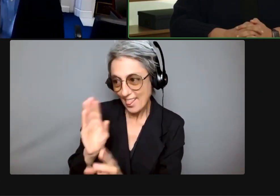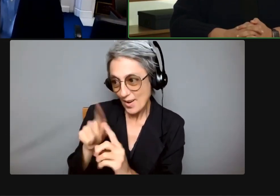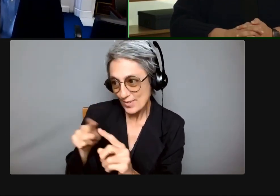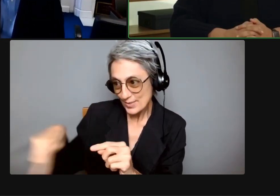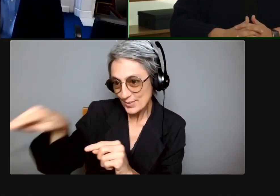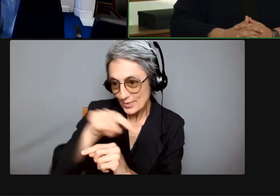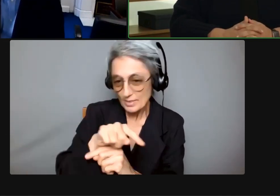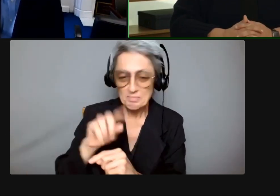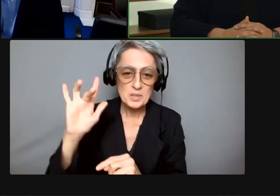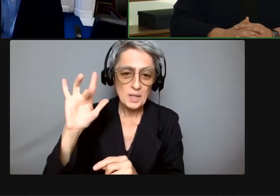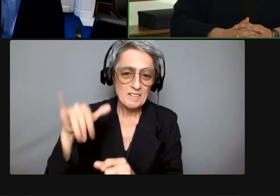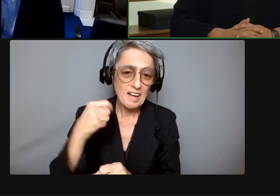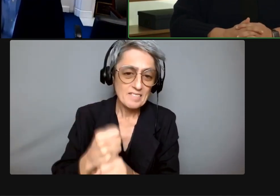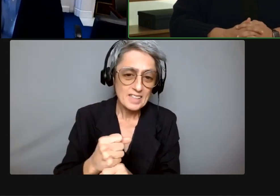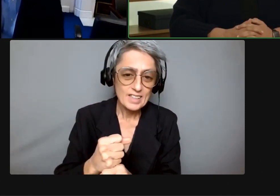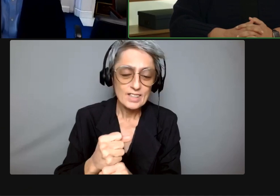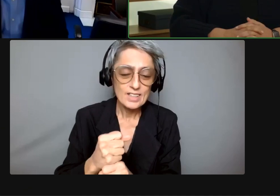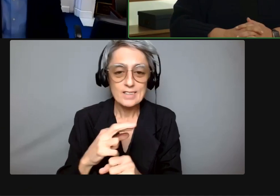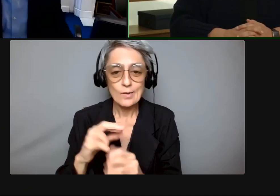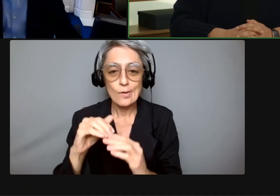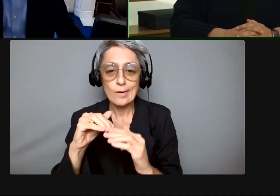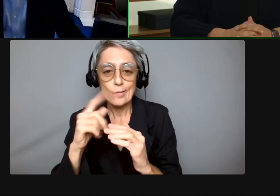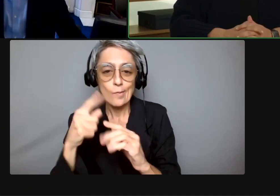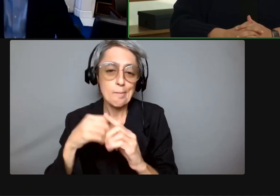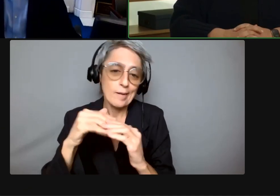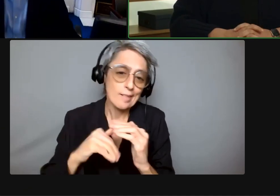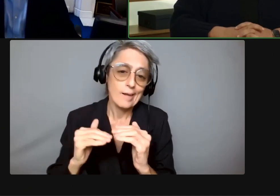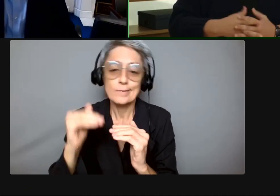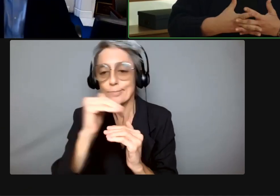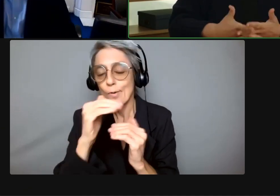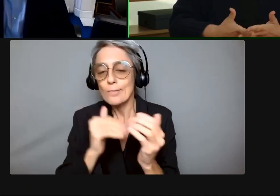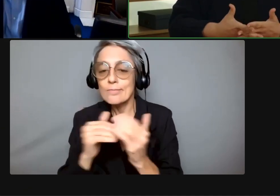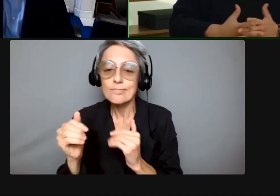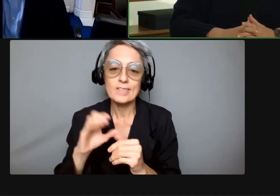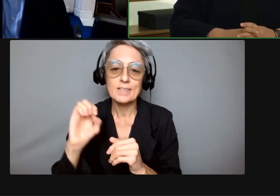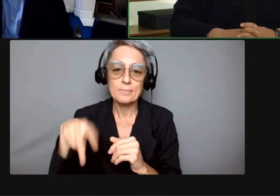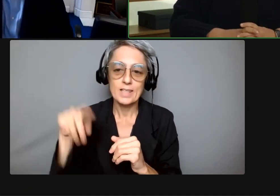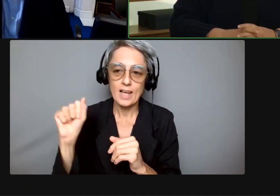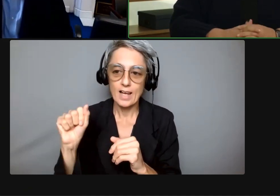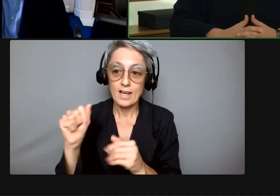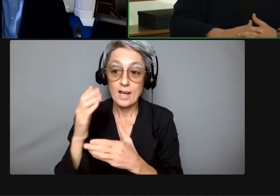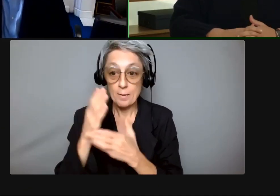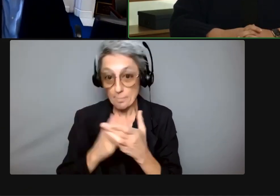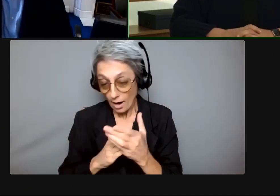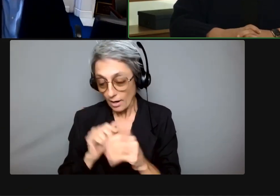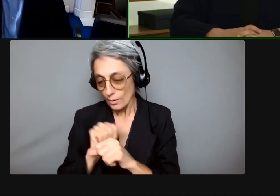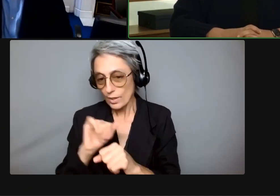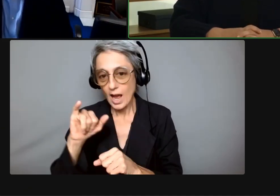give or take a month or two at EPA, part of them on an IPA to the state of New Jersey.